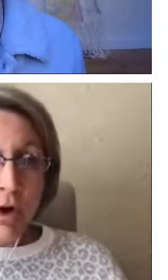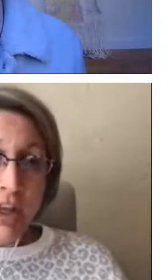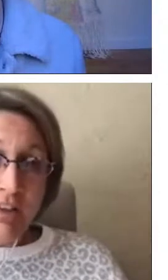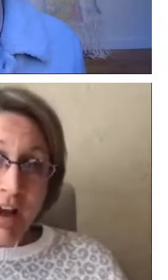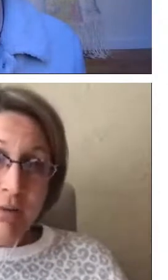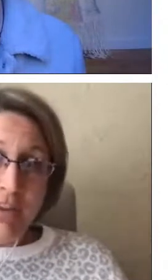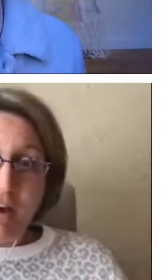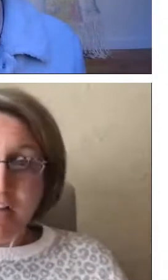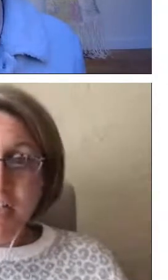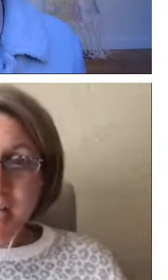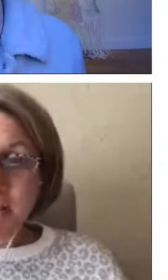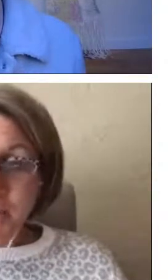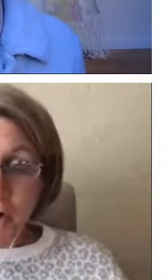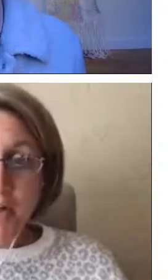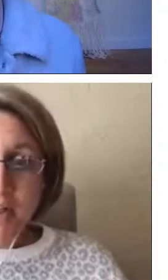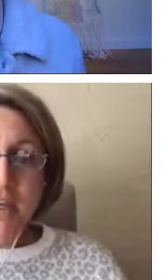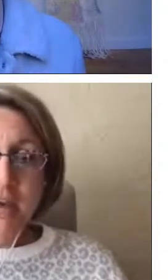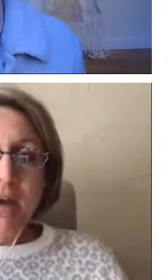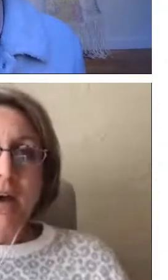currently working a lot with the caution tape.